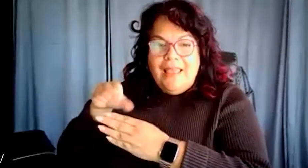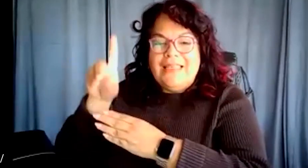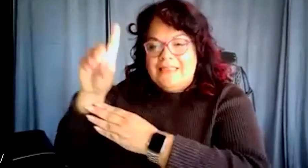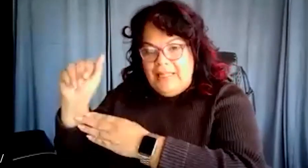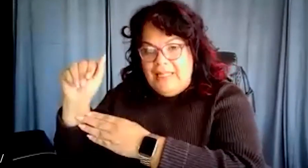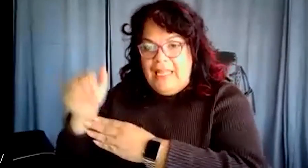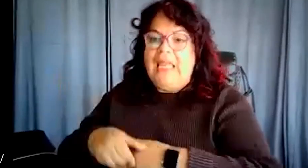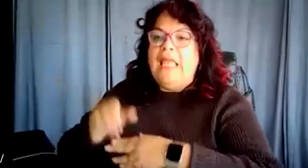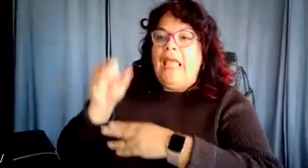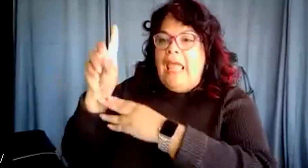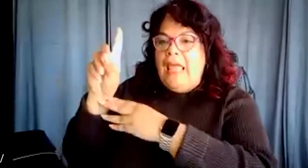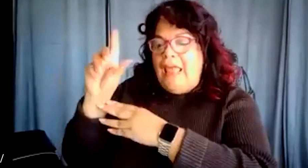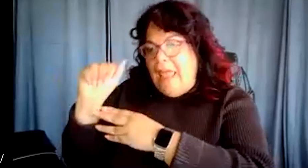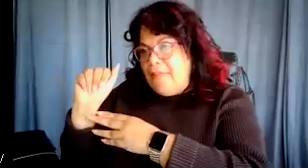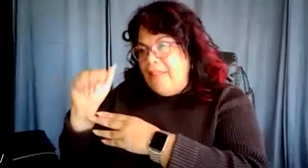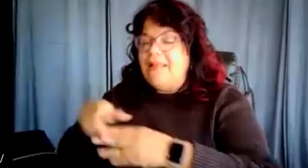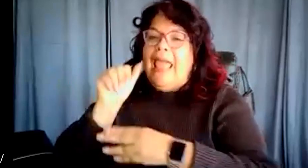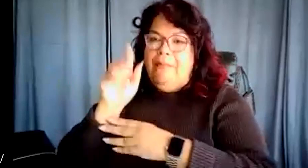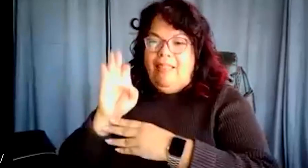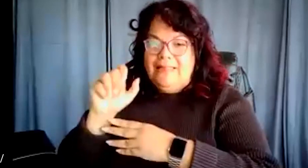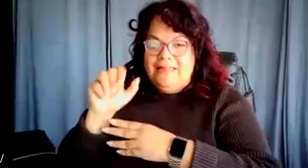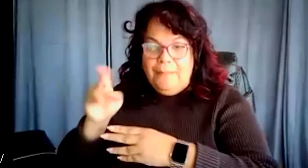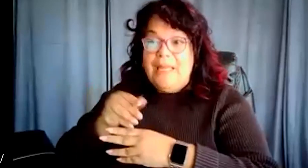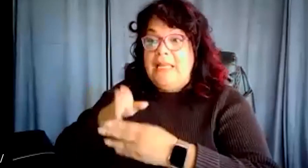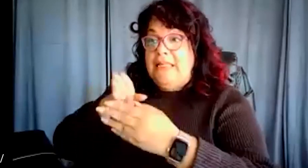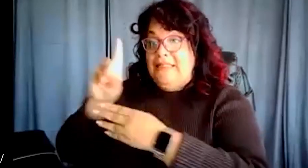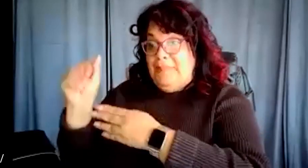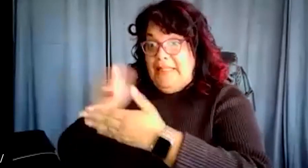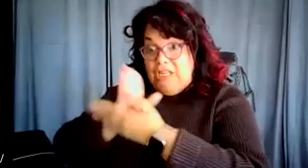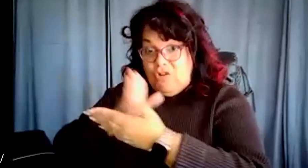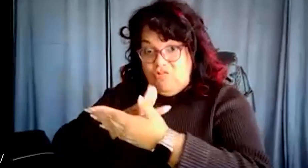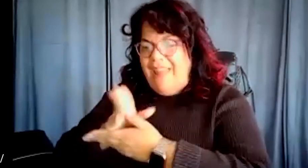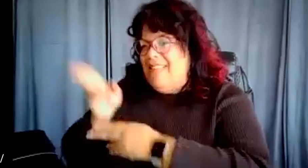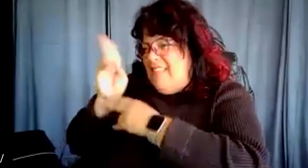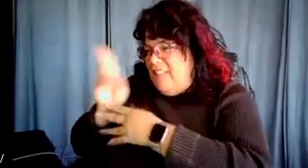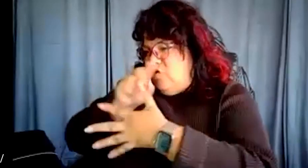disability history, disability representation, and disability rights. And more!